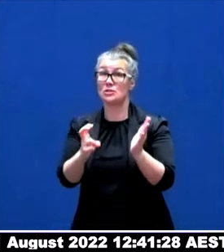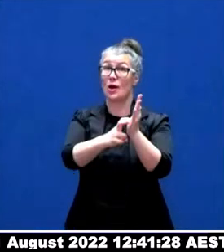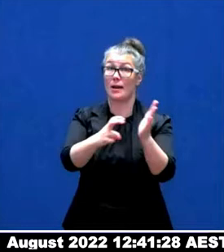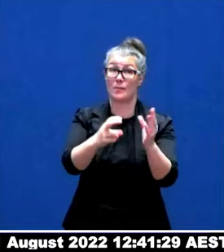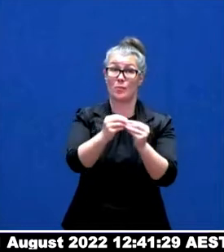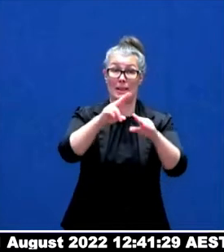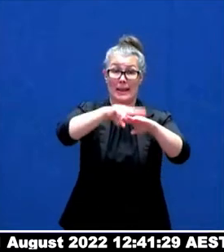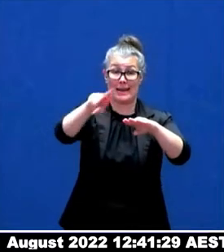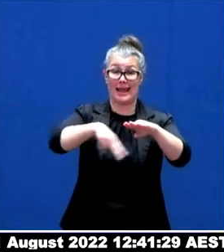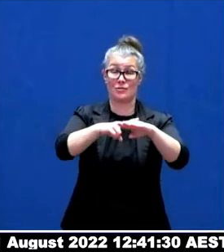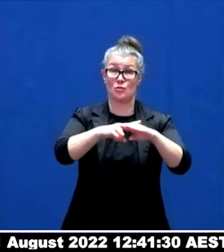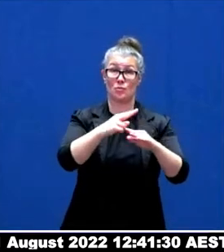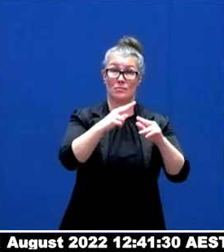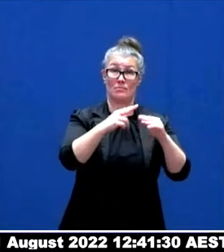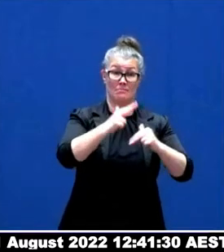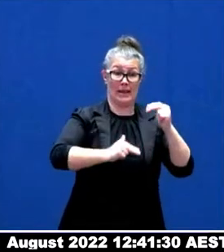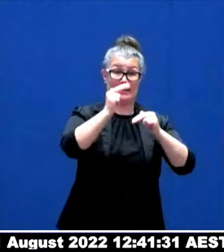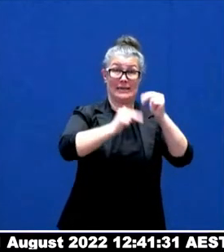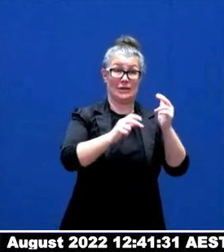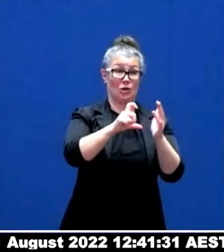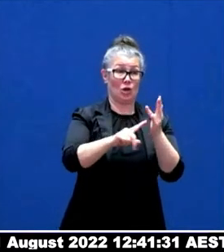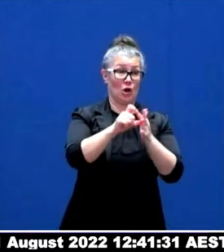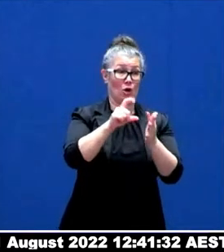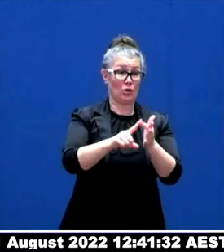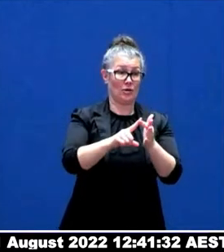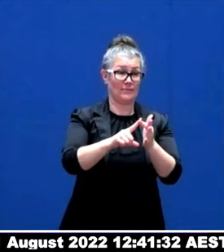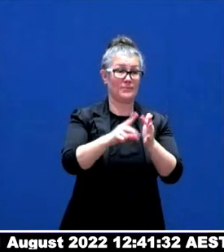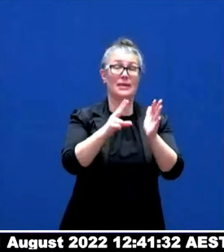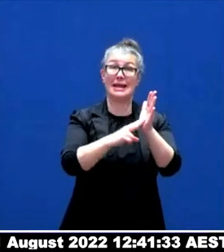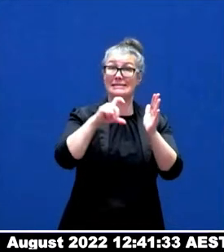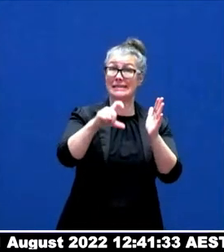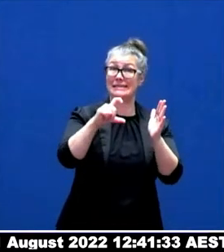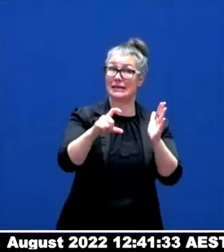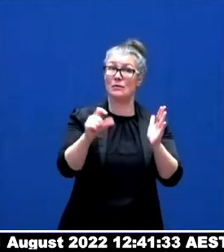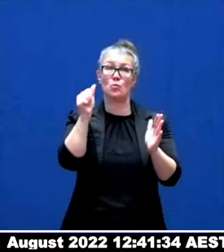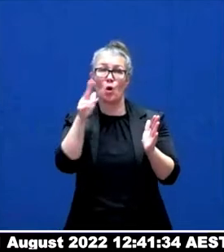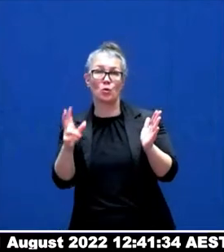Will that have any bearing in terms of the work you do in developing policy